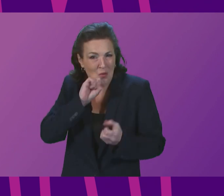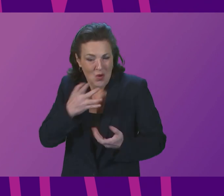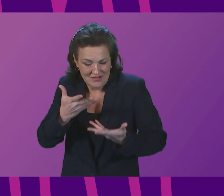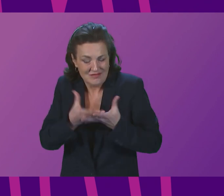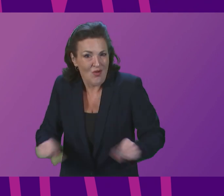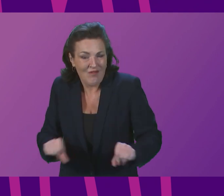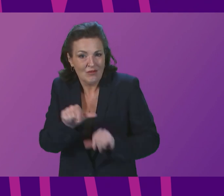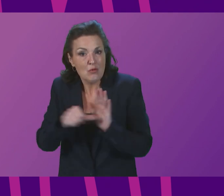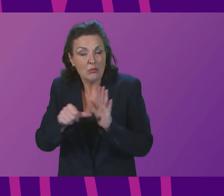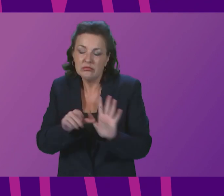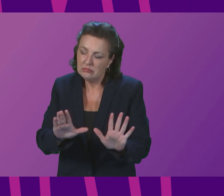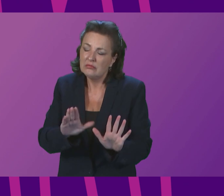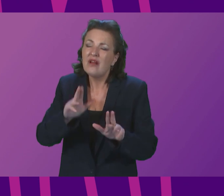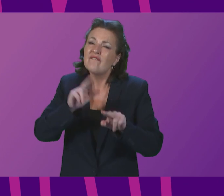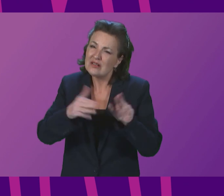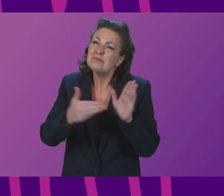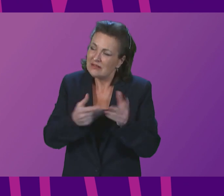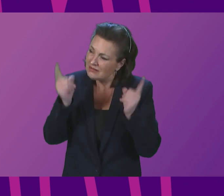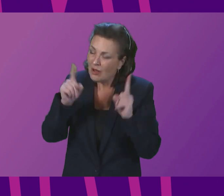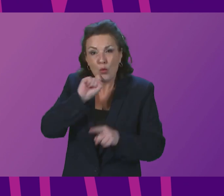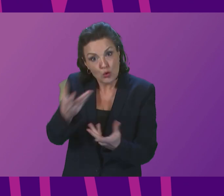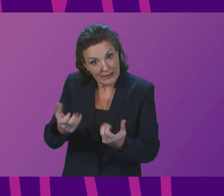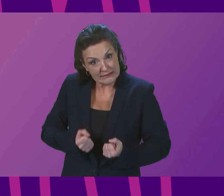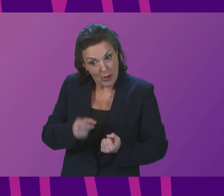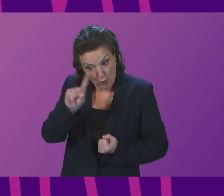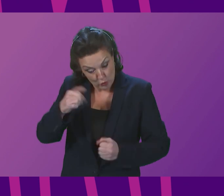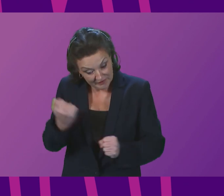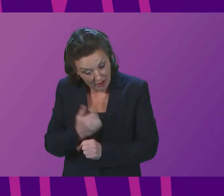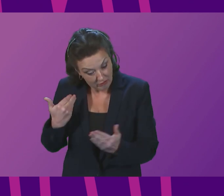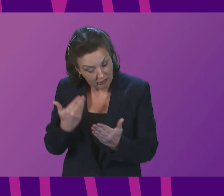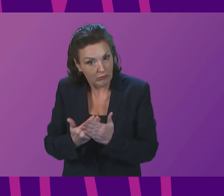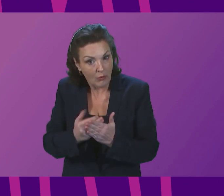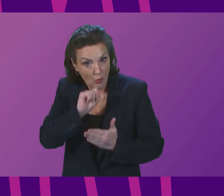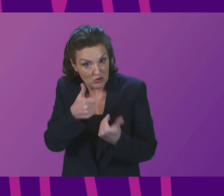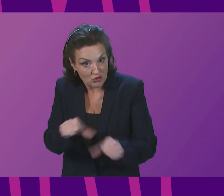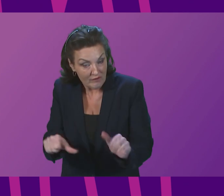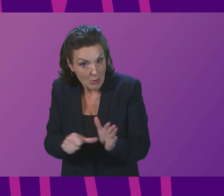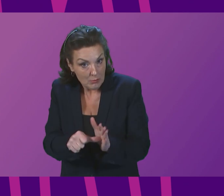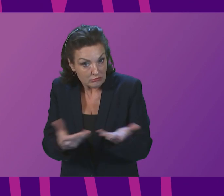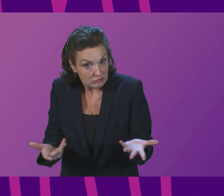Will the First Minister accept that the actions that she has taken so far are not enough to confront the crisis?